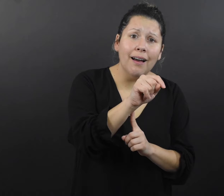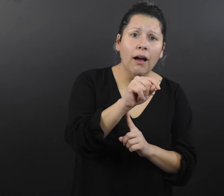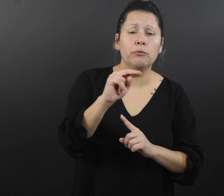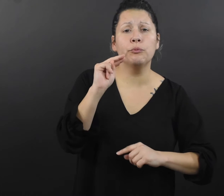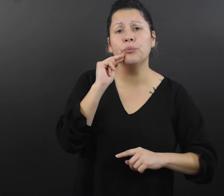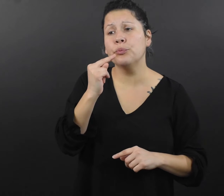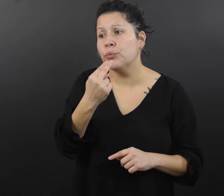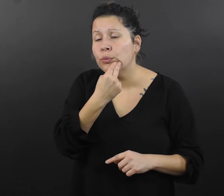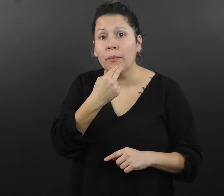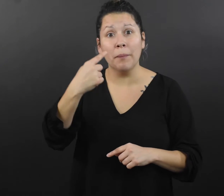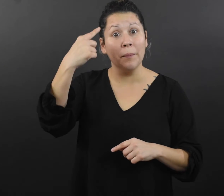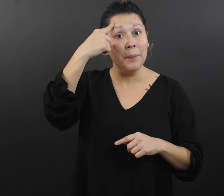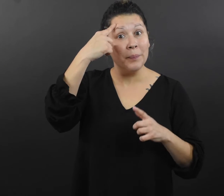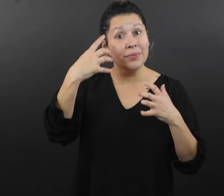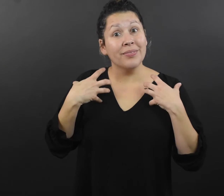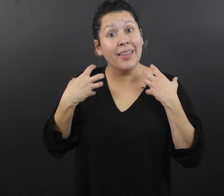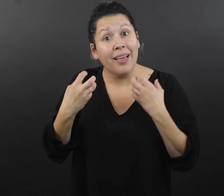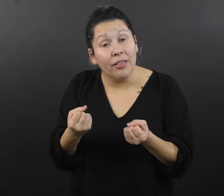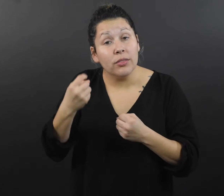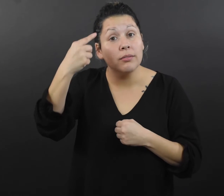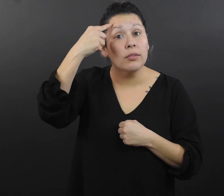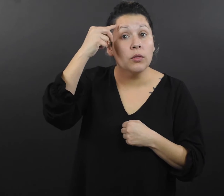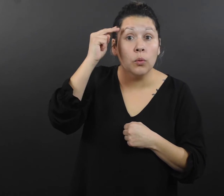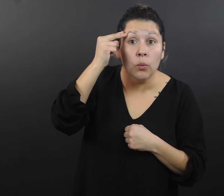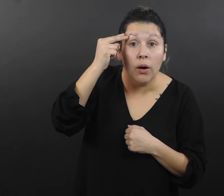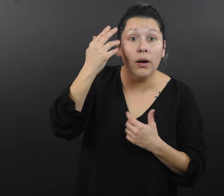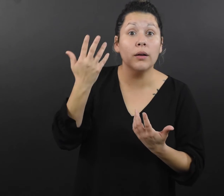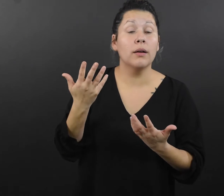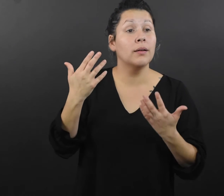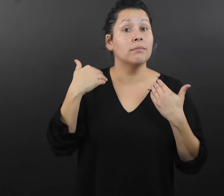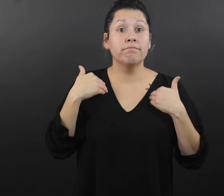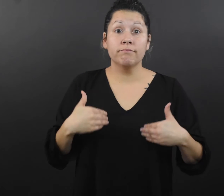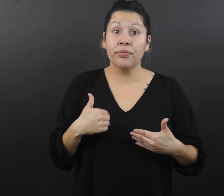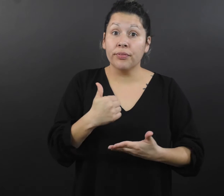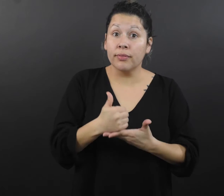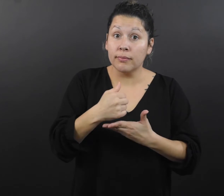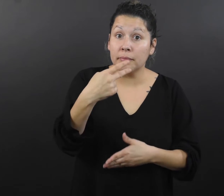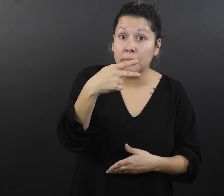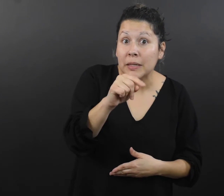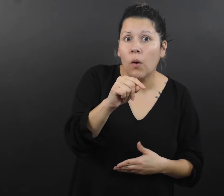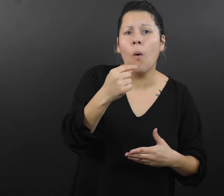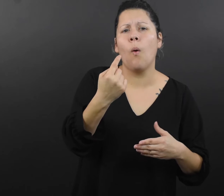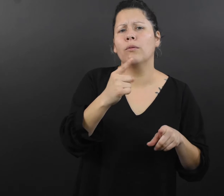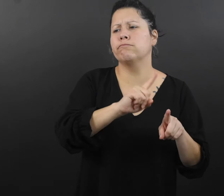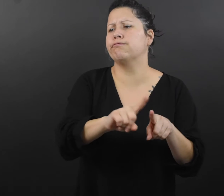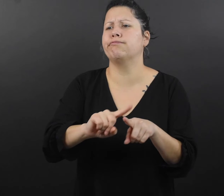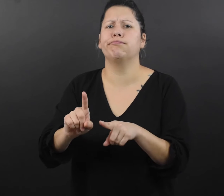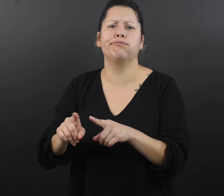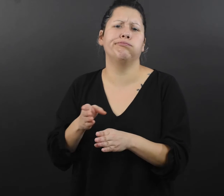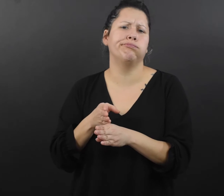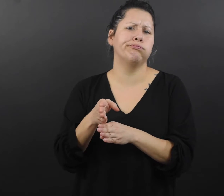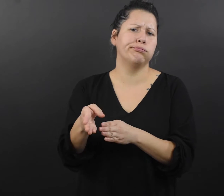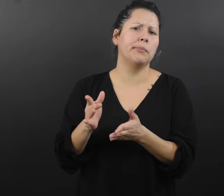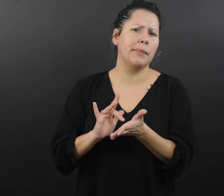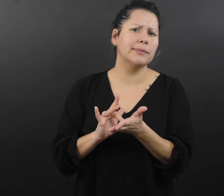diet and nutrition, mental health, neurology, physical therapy, or other fields of medicine.